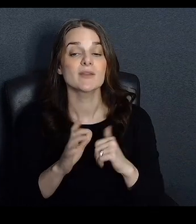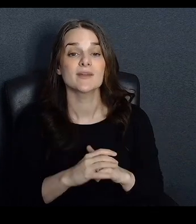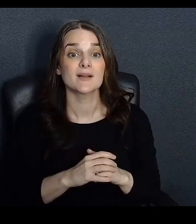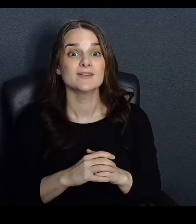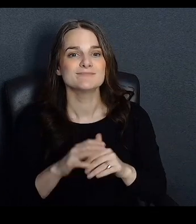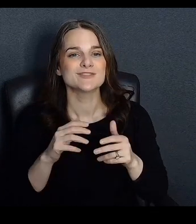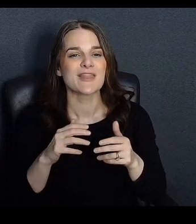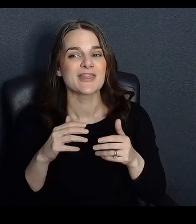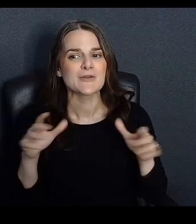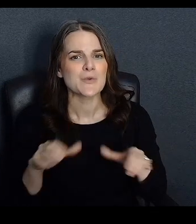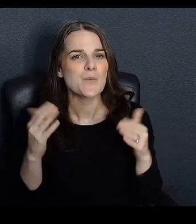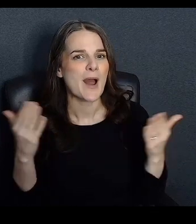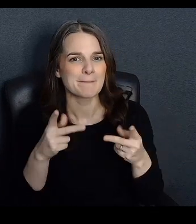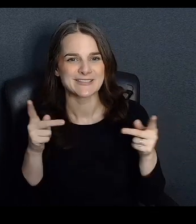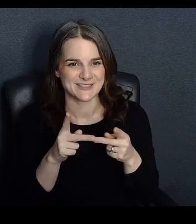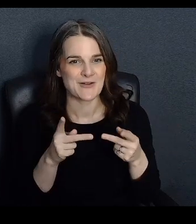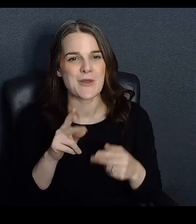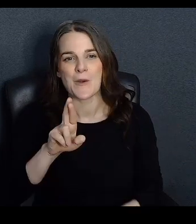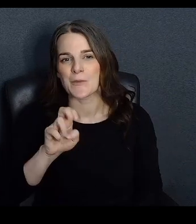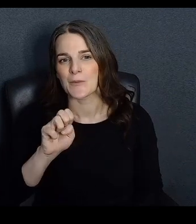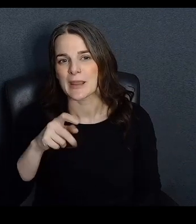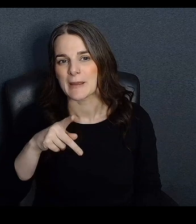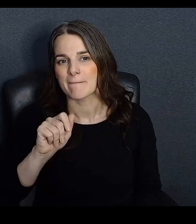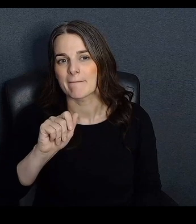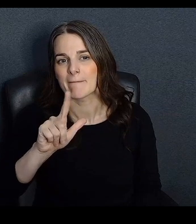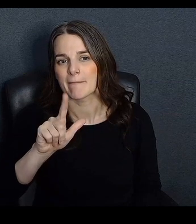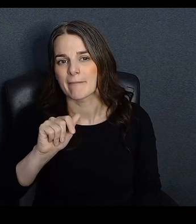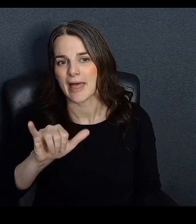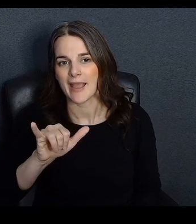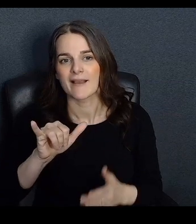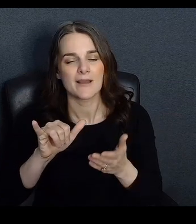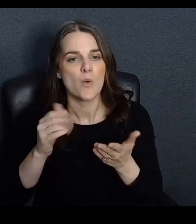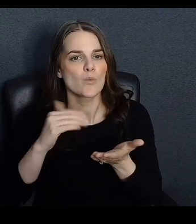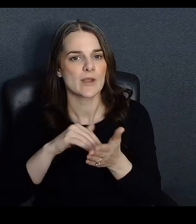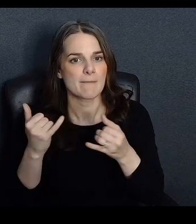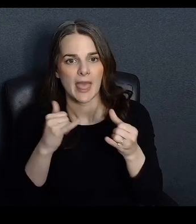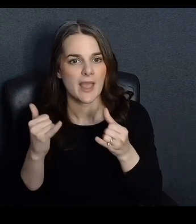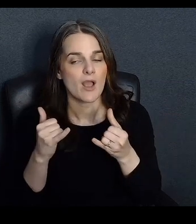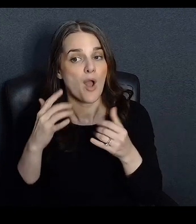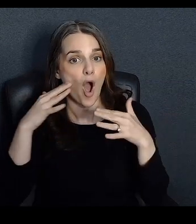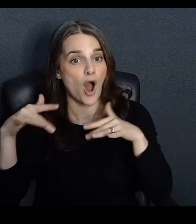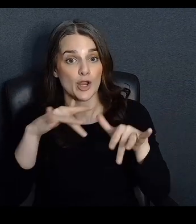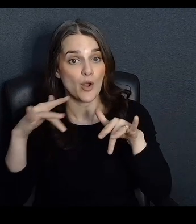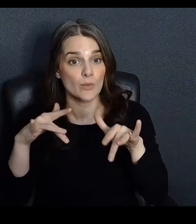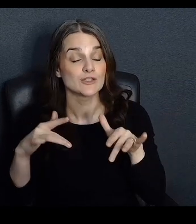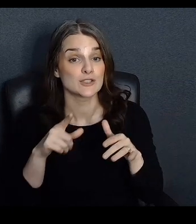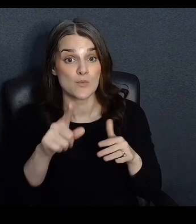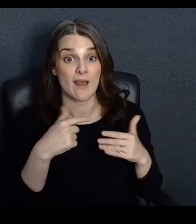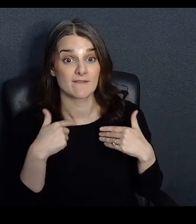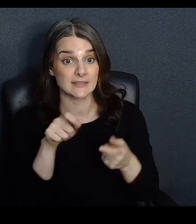positional replay of audio. So that means you can link the sounds segment to specific keywords, or specific icons